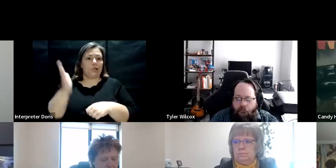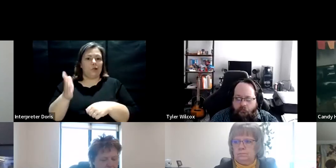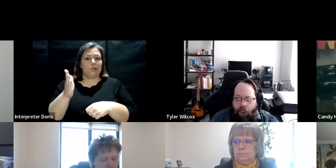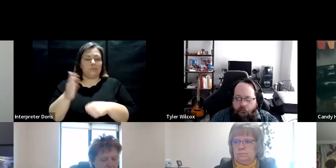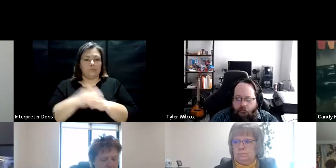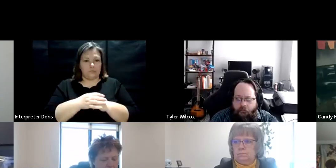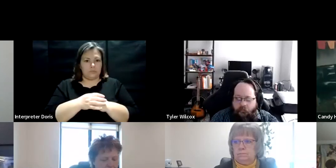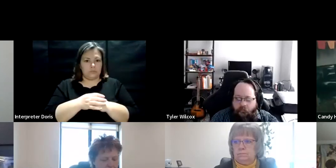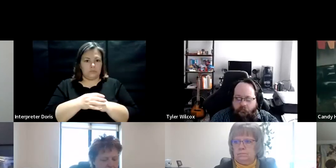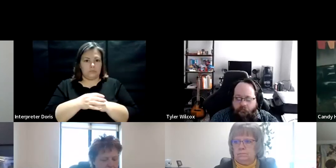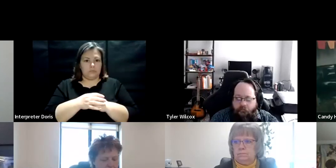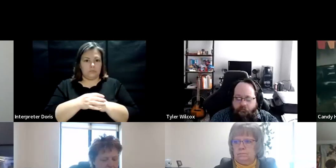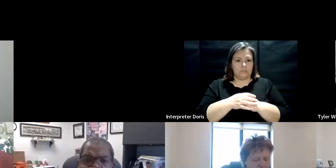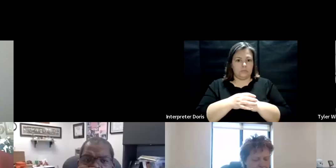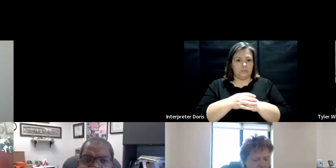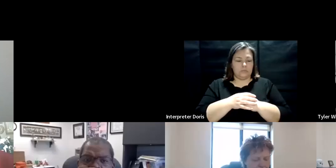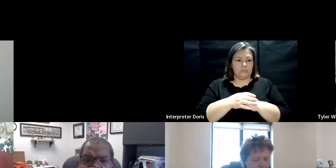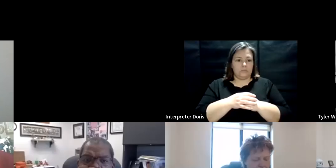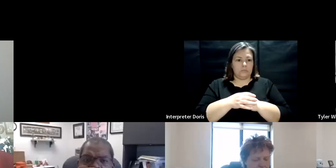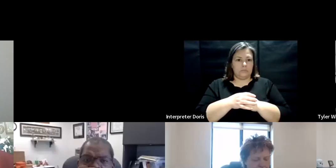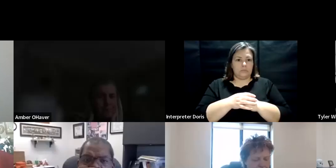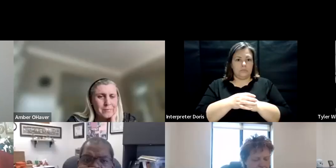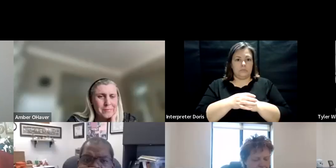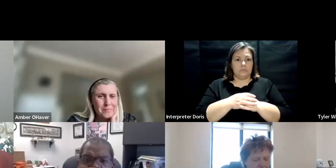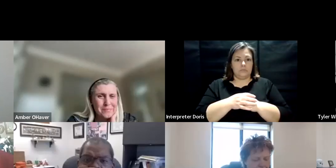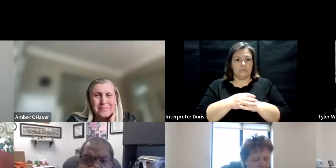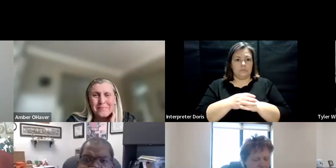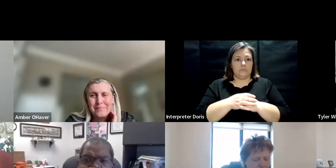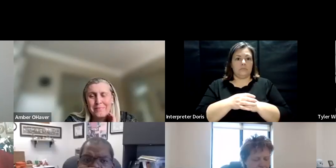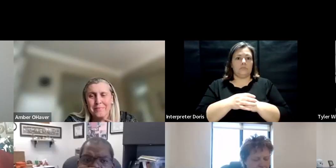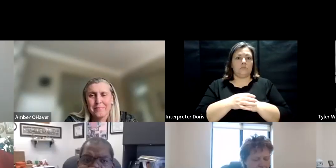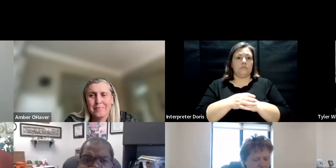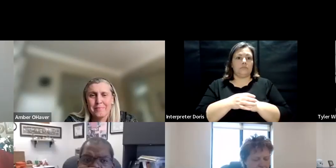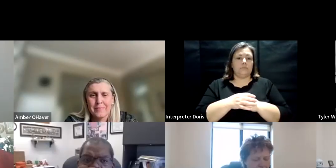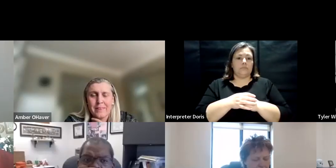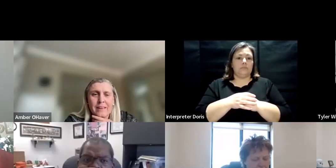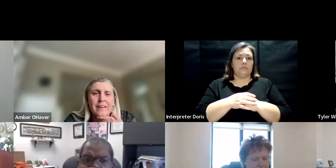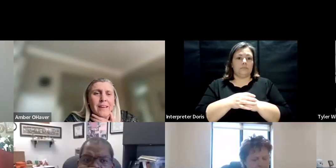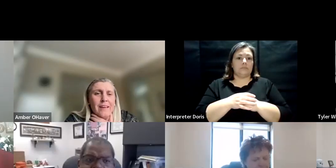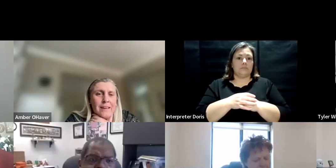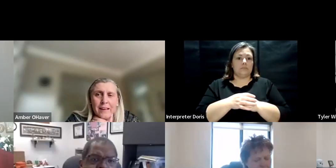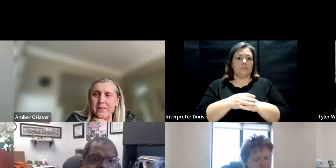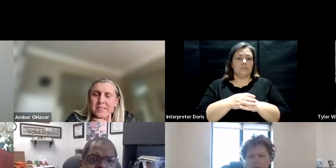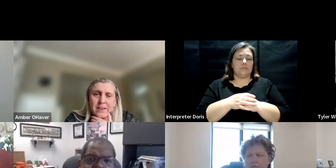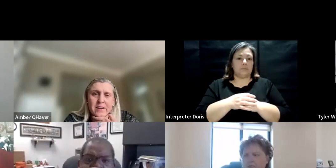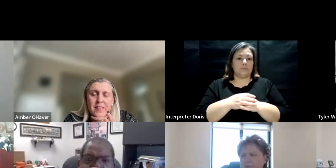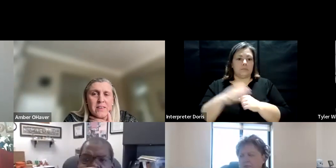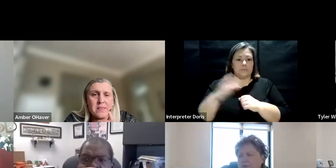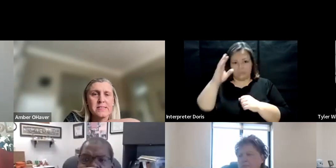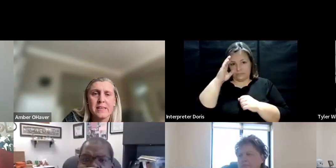So now, I'm actually going to turn it over to amber our first speaker today. It's gonna share a lot of knowledge with us. So go share a lot of knowledge with us. So go ahead.